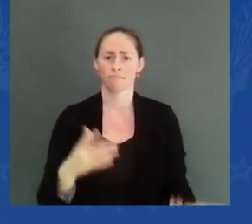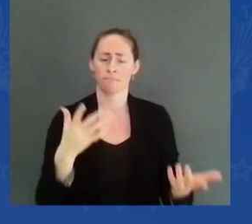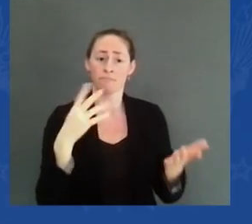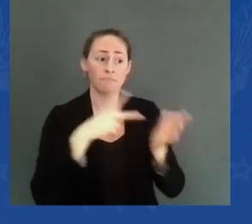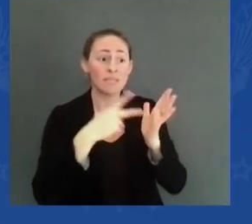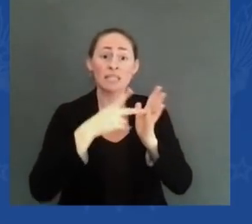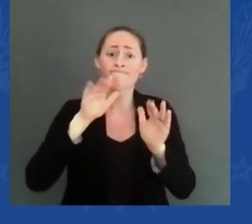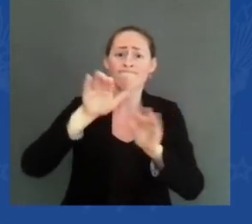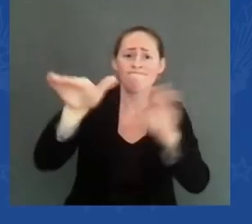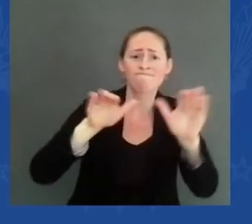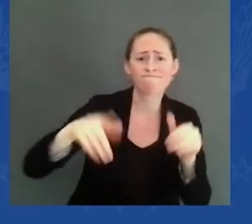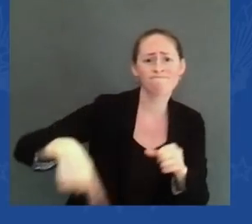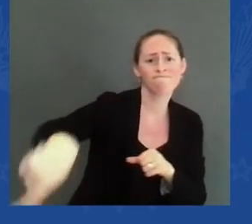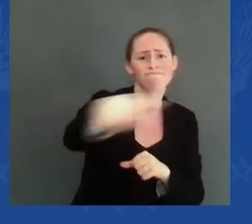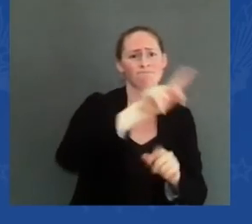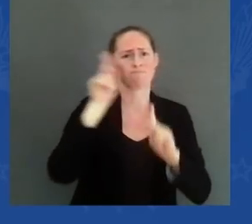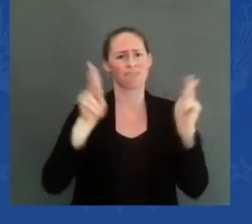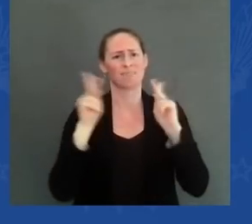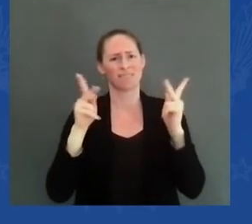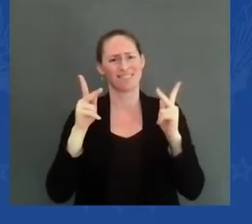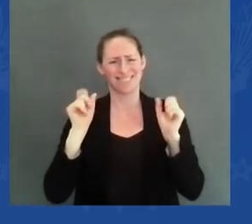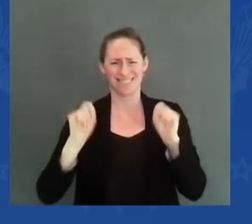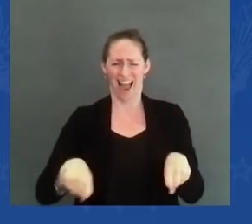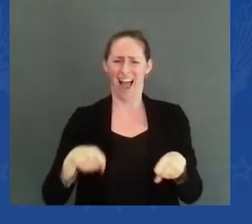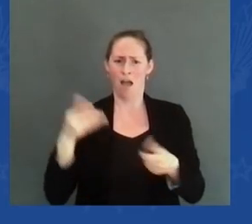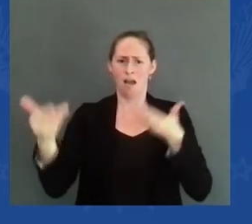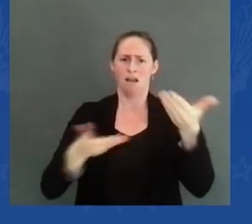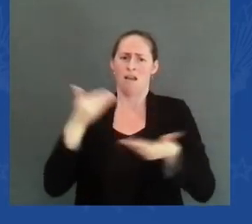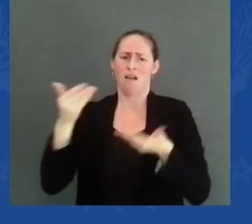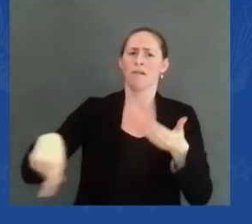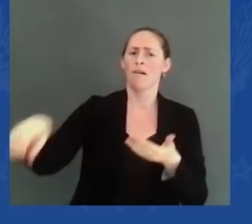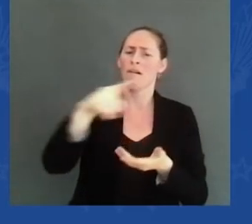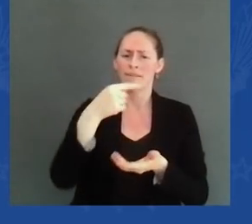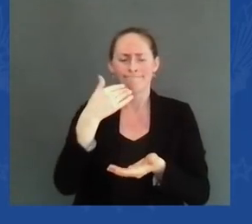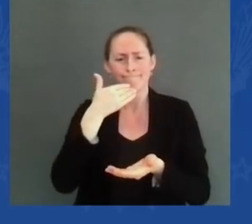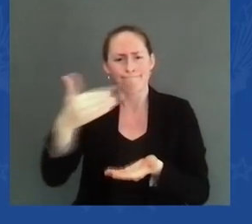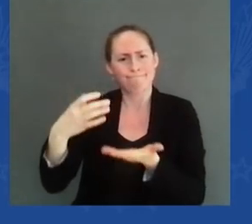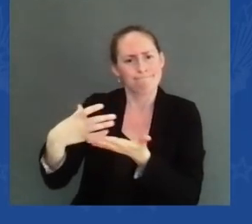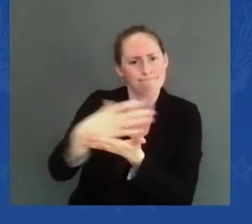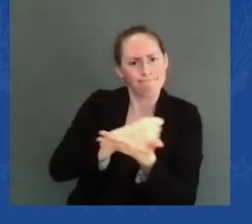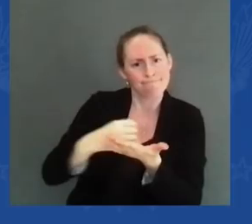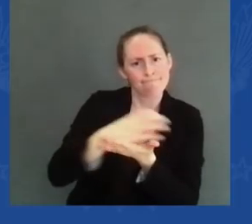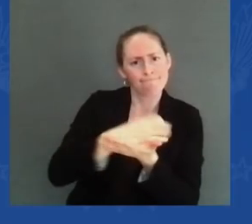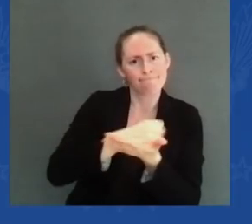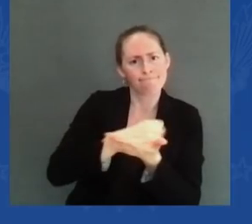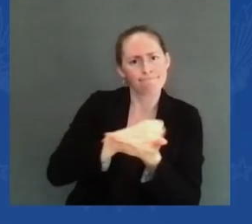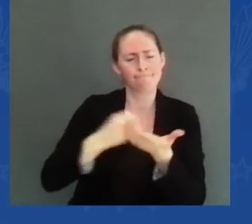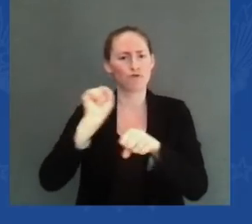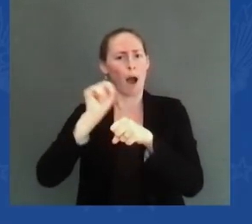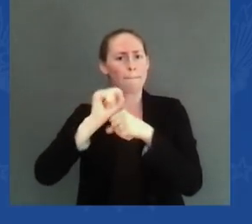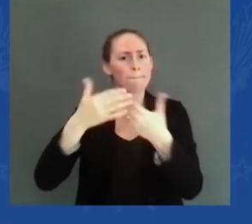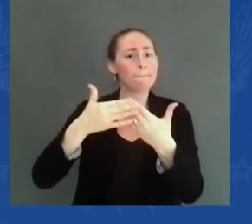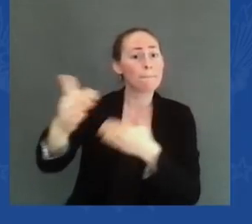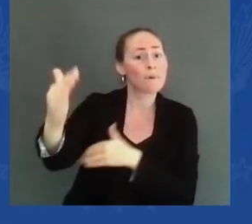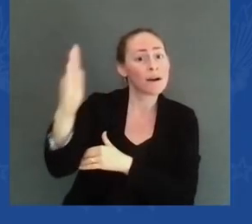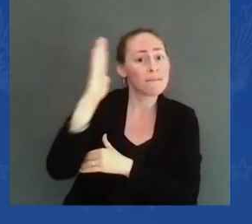We need to prepare for the next storm and the one following that and in doing so, ensure our investments help create a more resilient